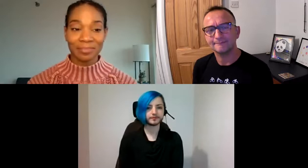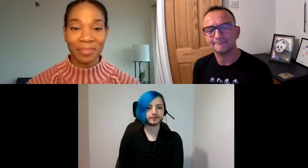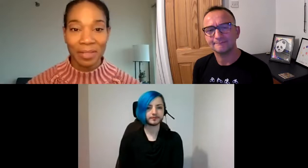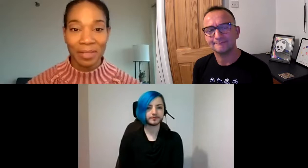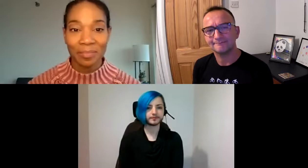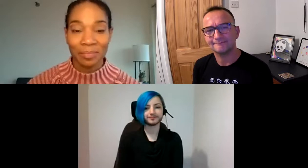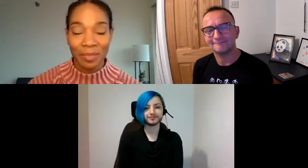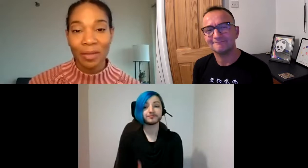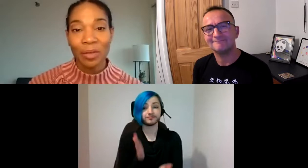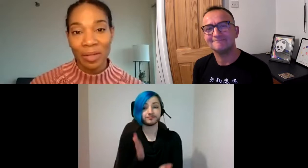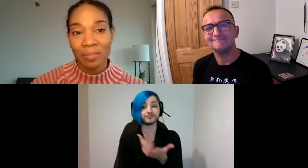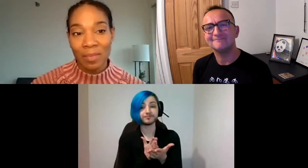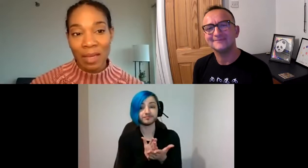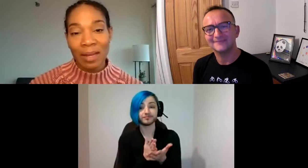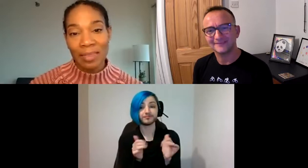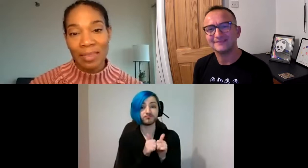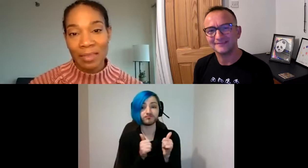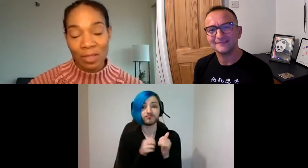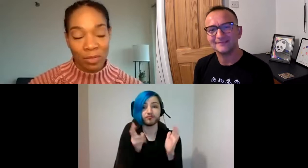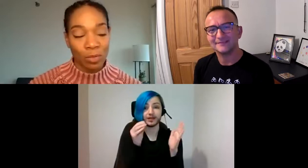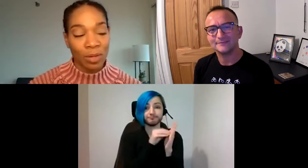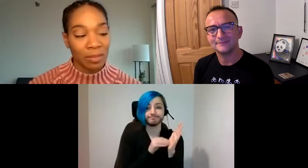documentation, its history and beautiful history we